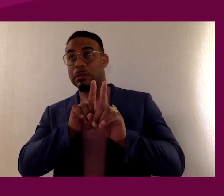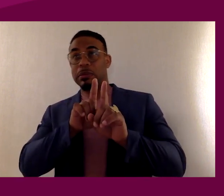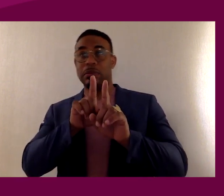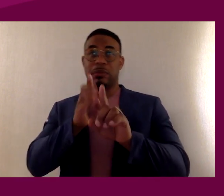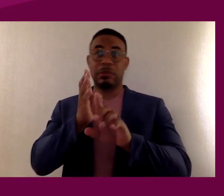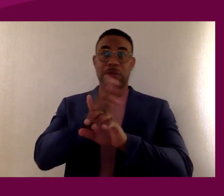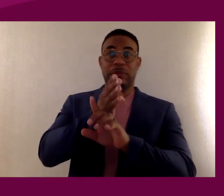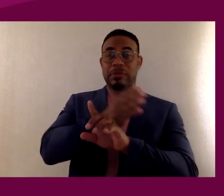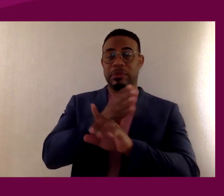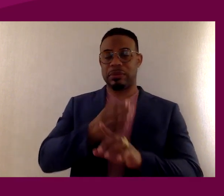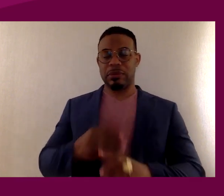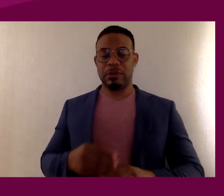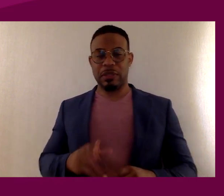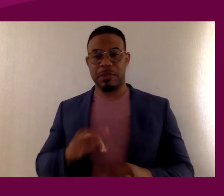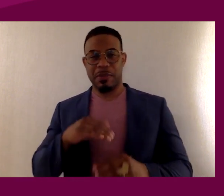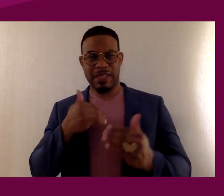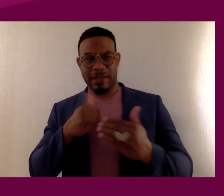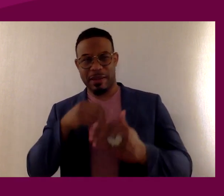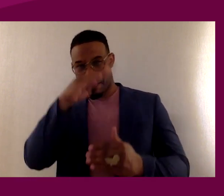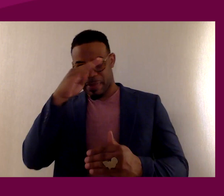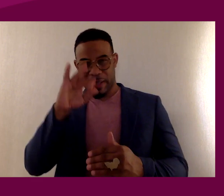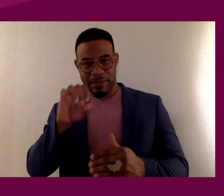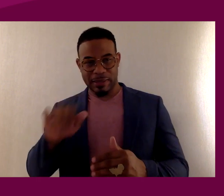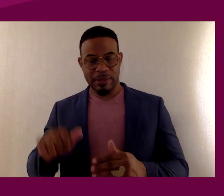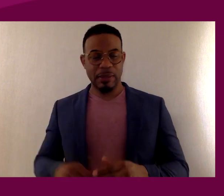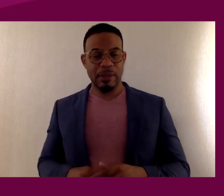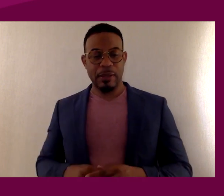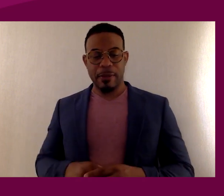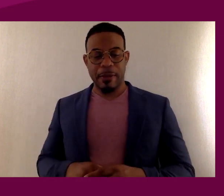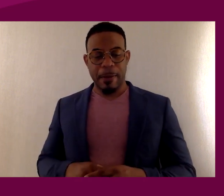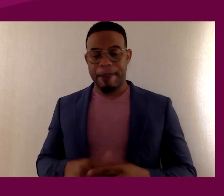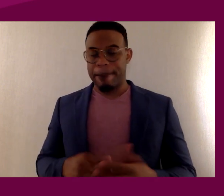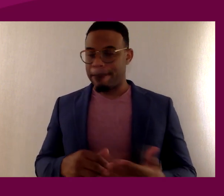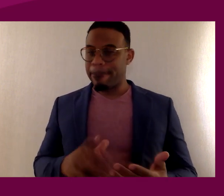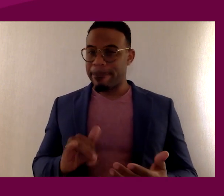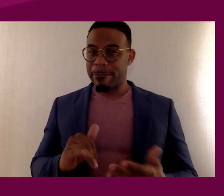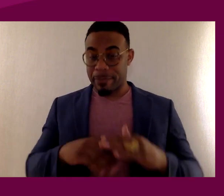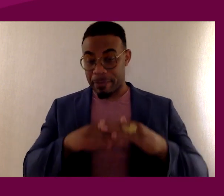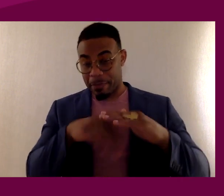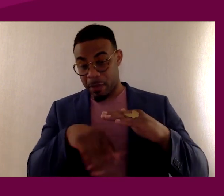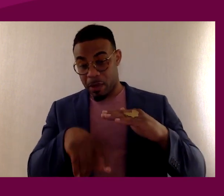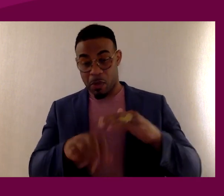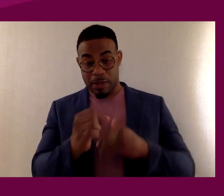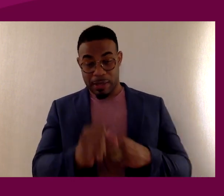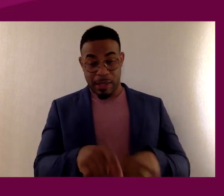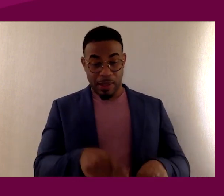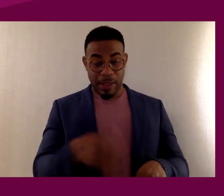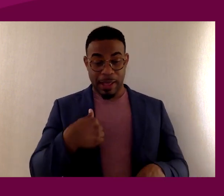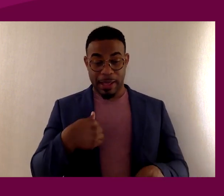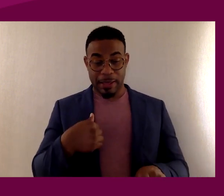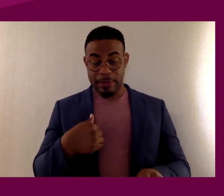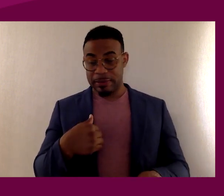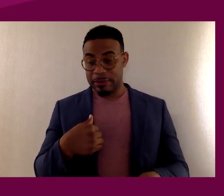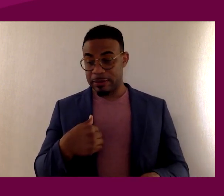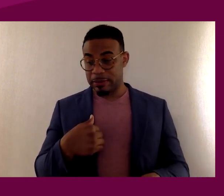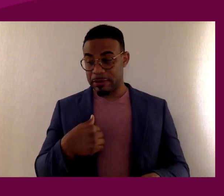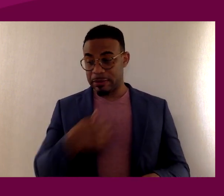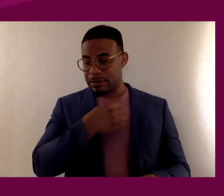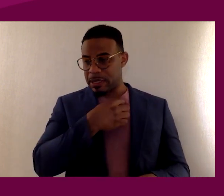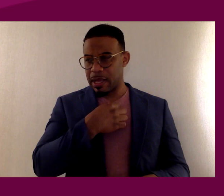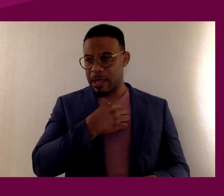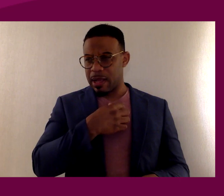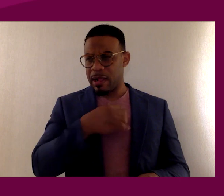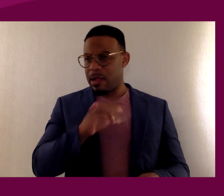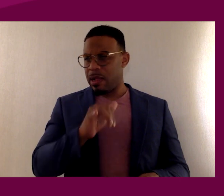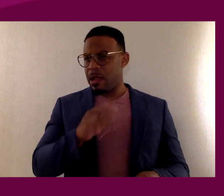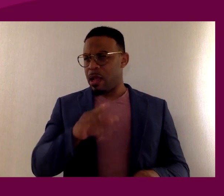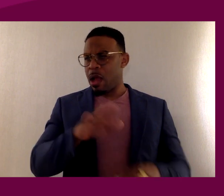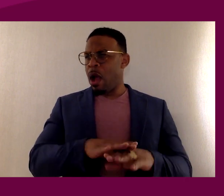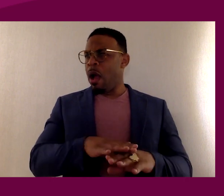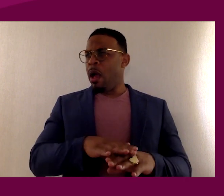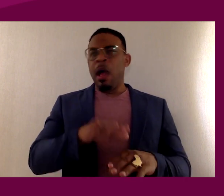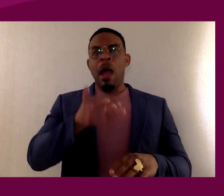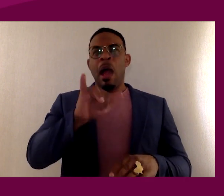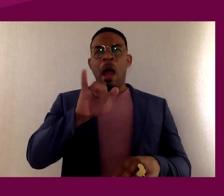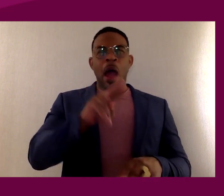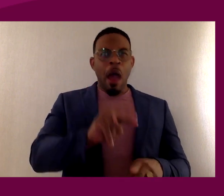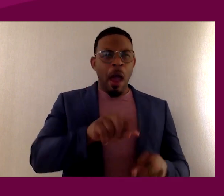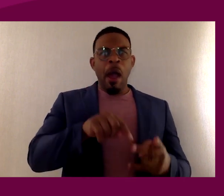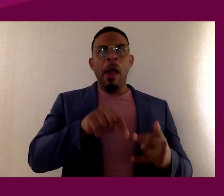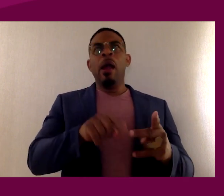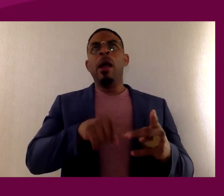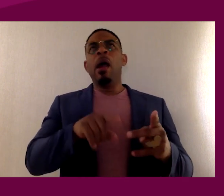It has Russia to the far, also is by the Black Sea there. And below to the south, it has Iran